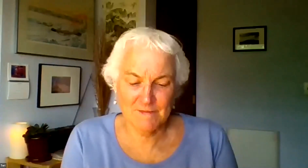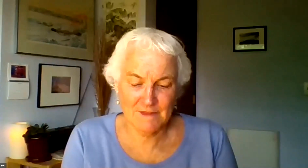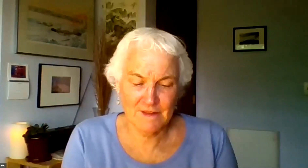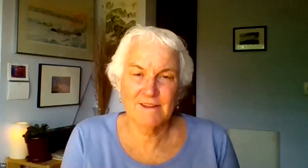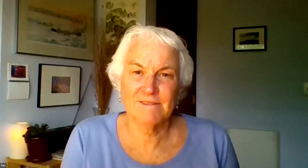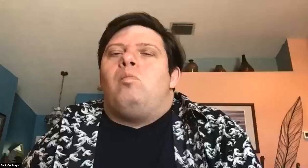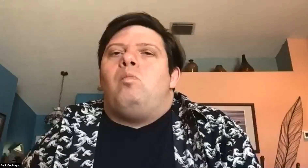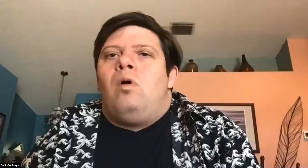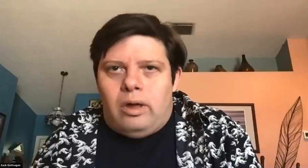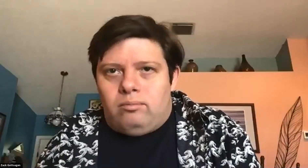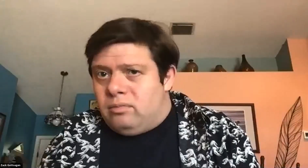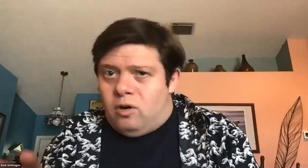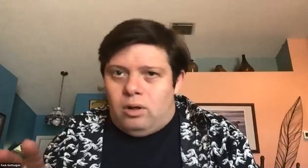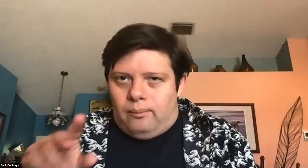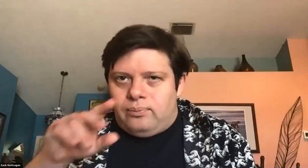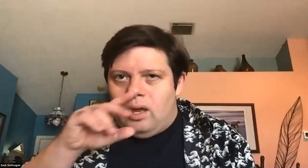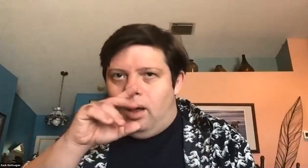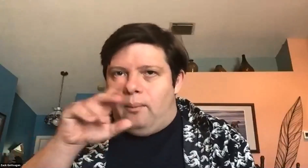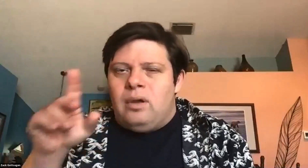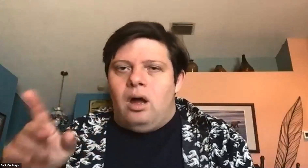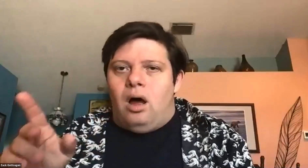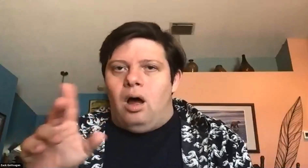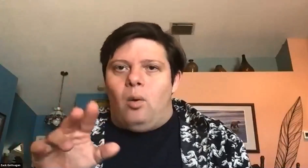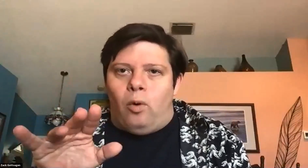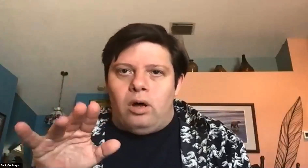the stunts in the movie, or did you have a stunt double